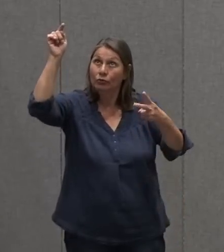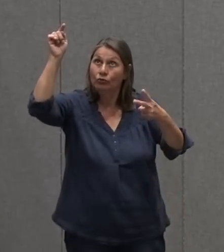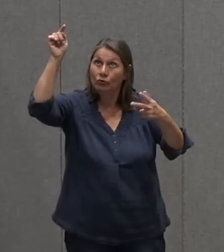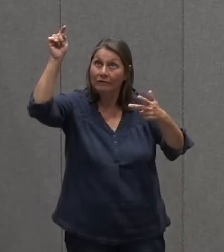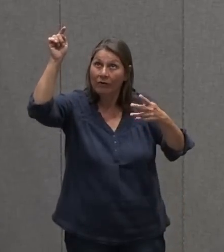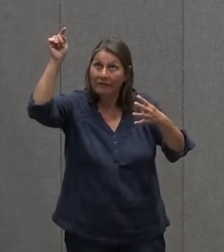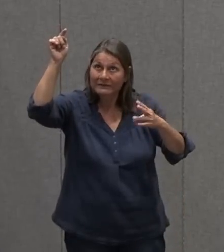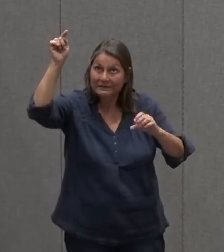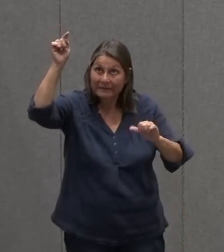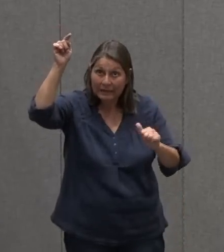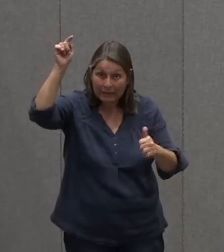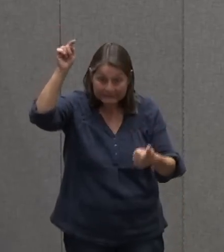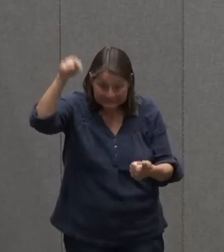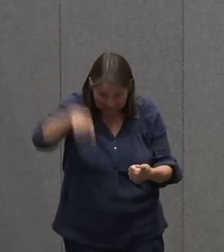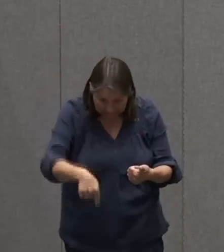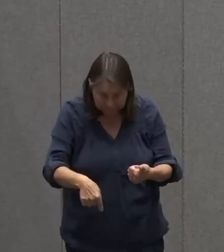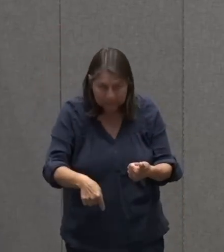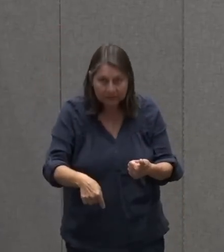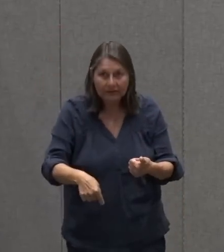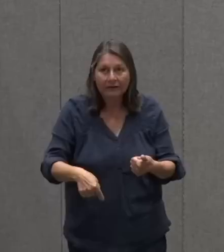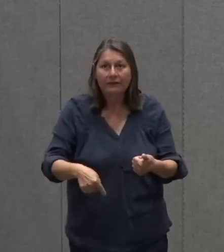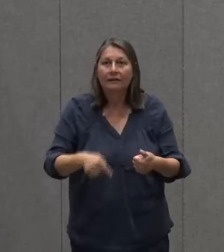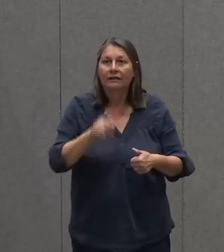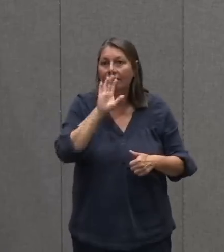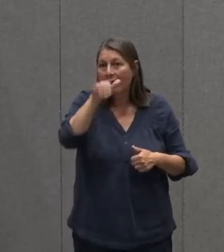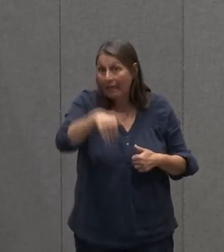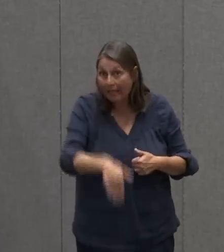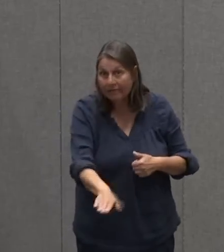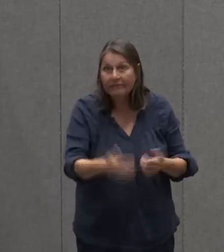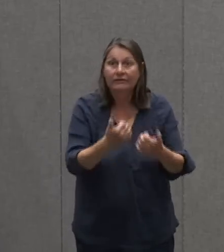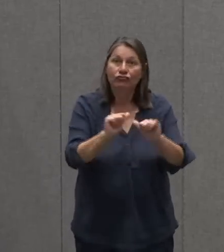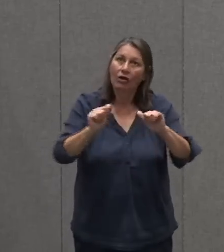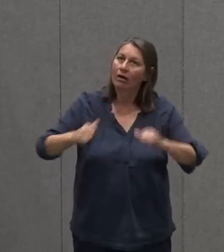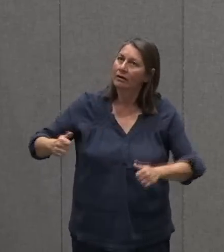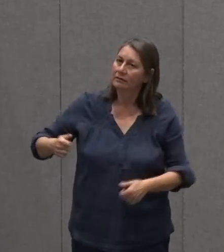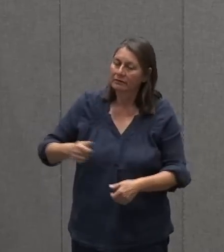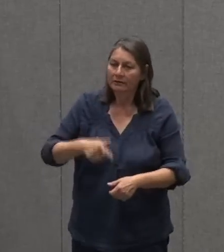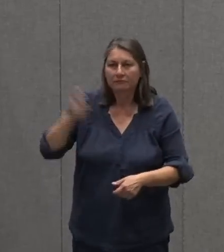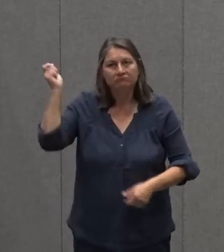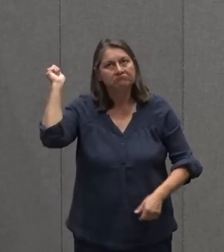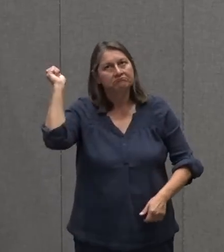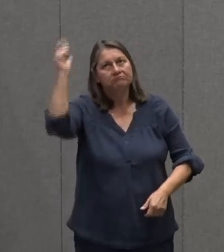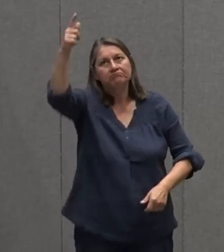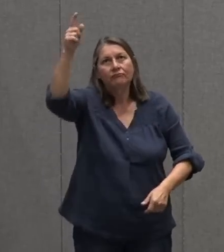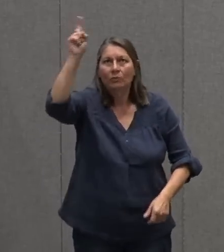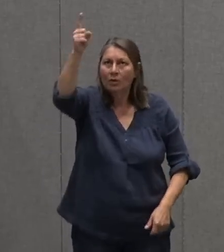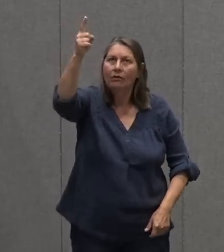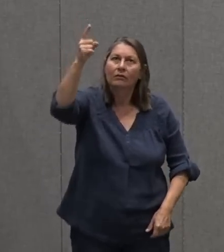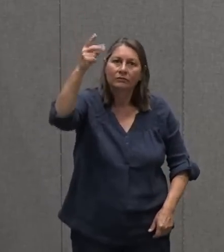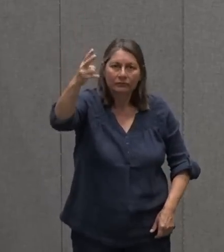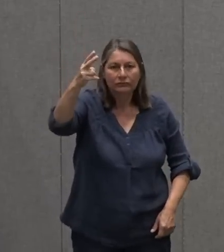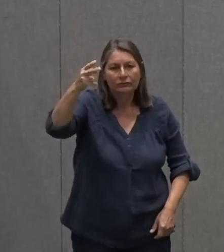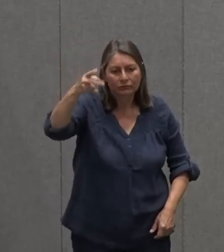So it started with the elephant came with one, two, three, four... Nope, didn't make it.